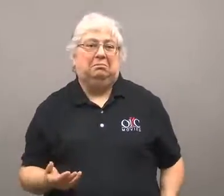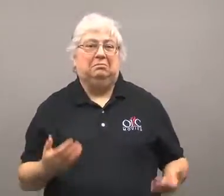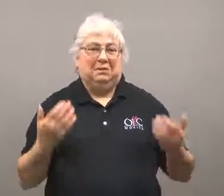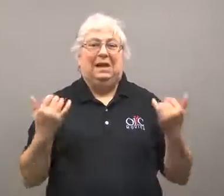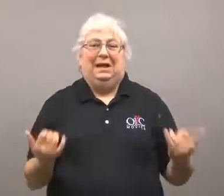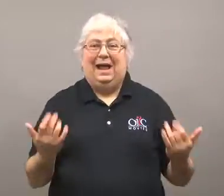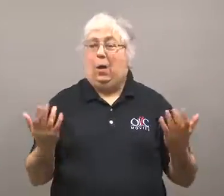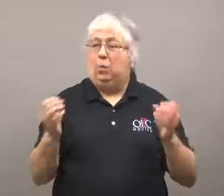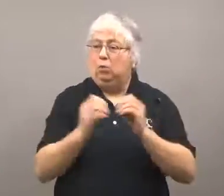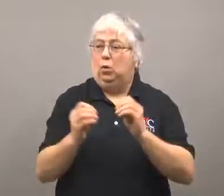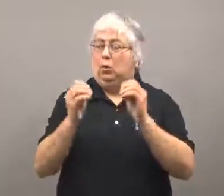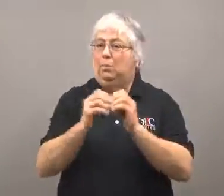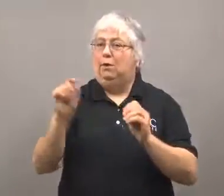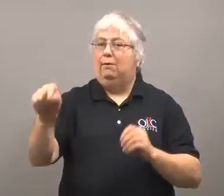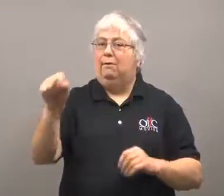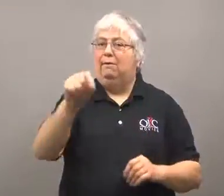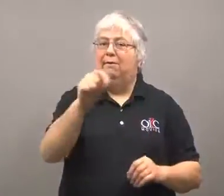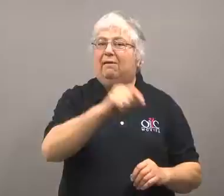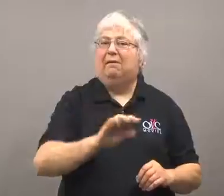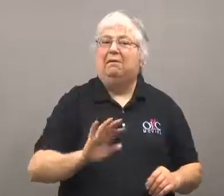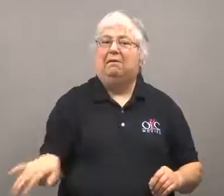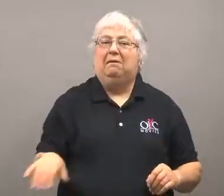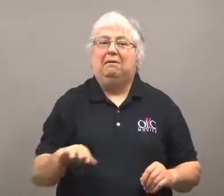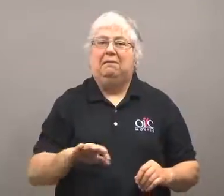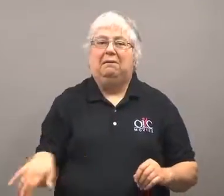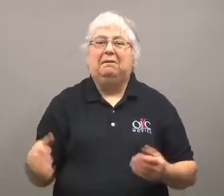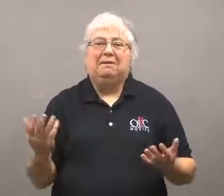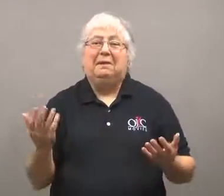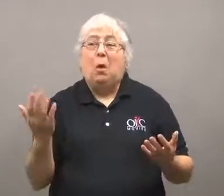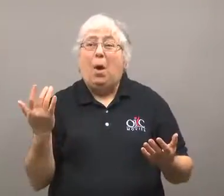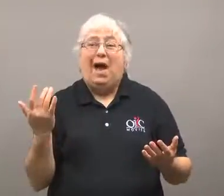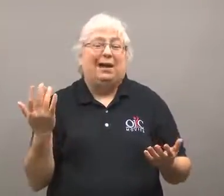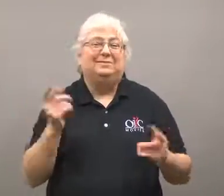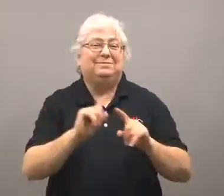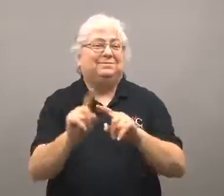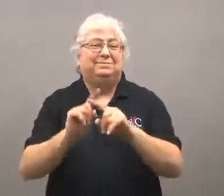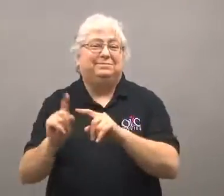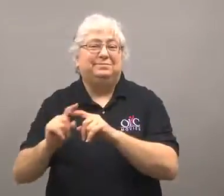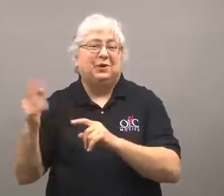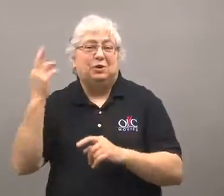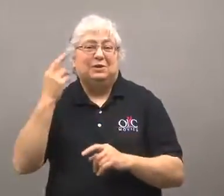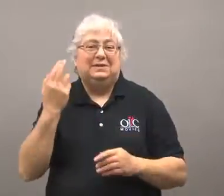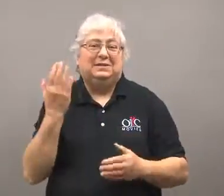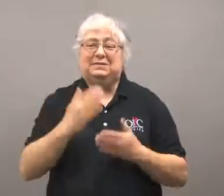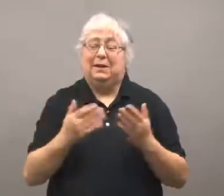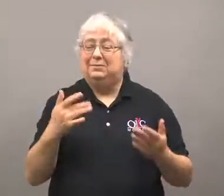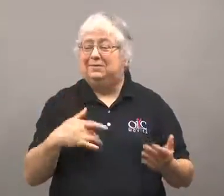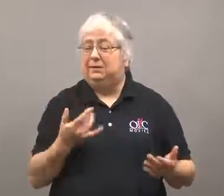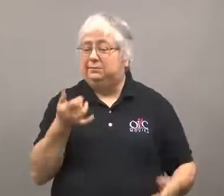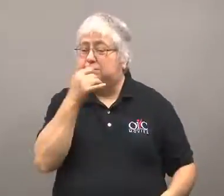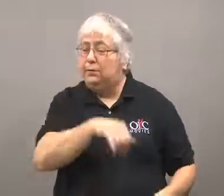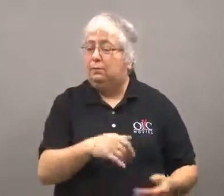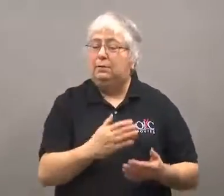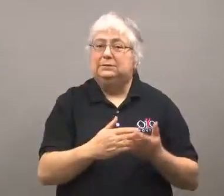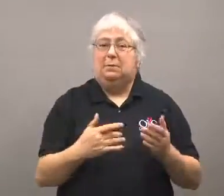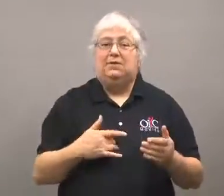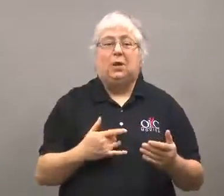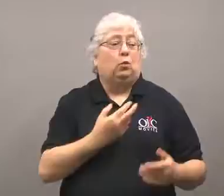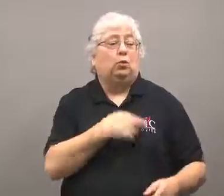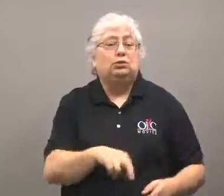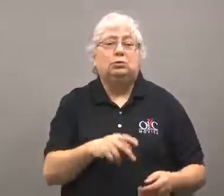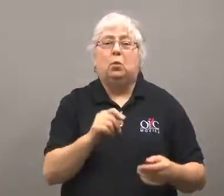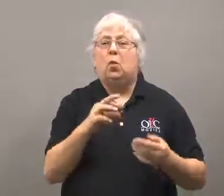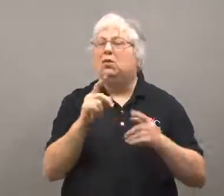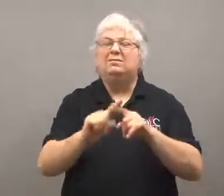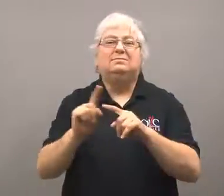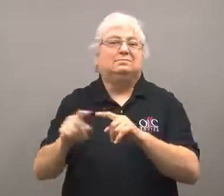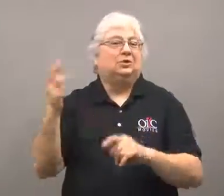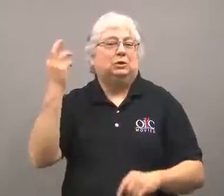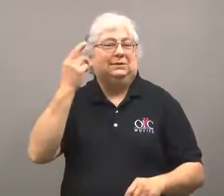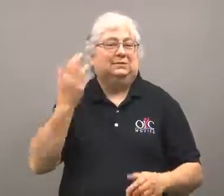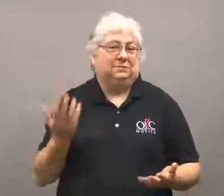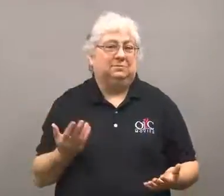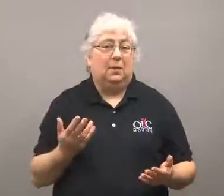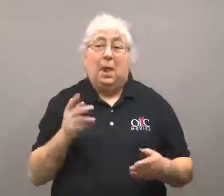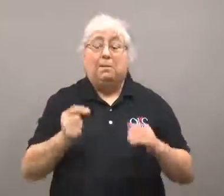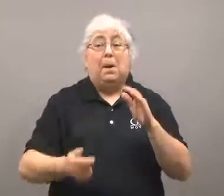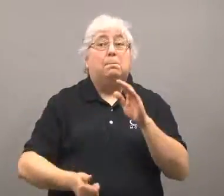More and more have been avoiding it for different reasons.